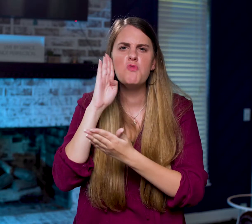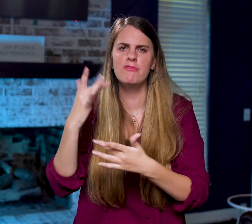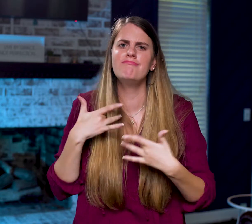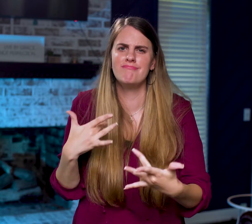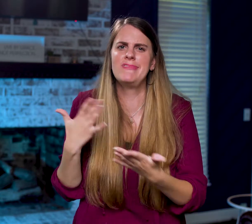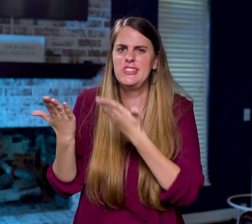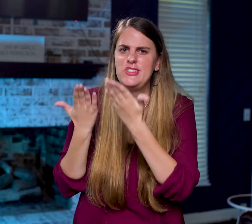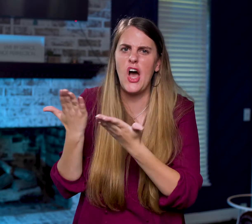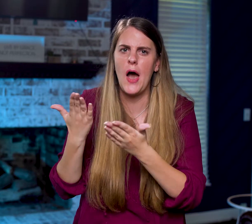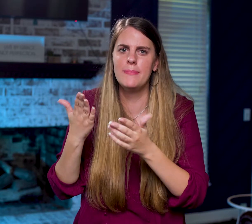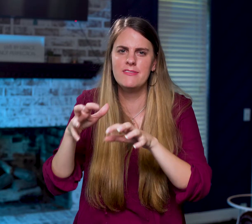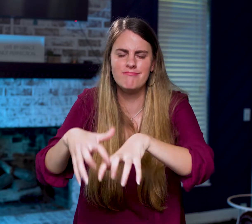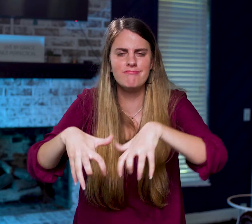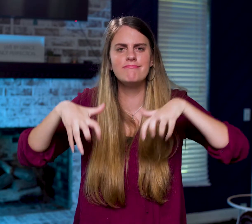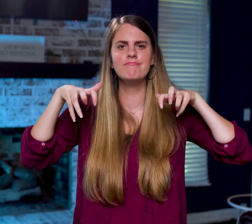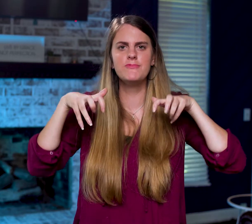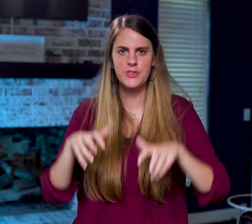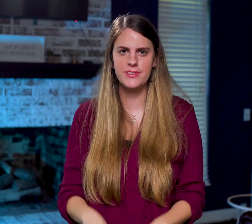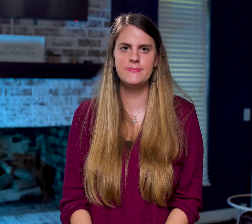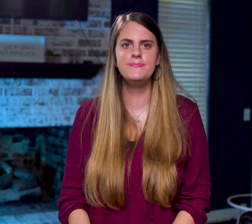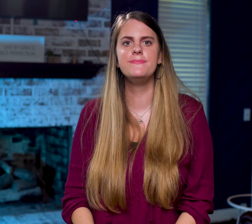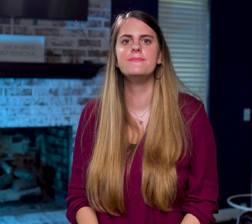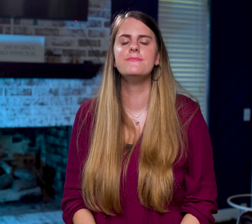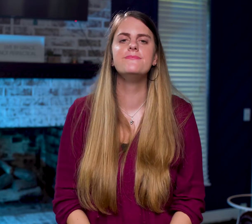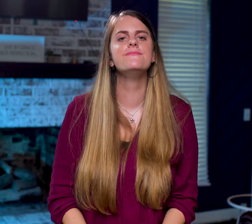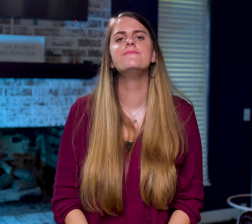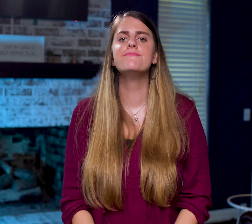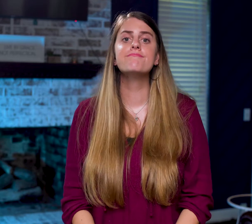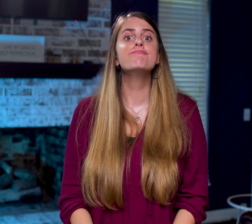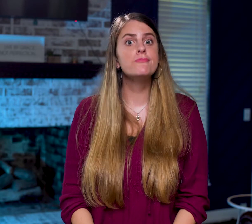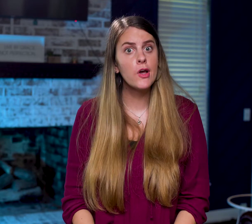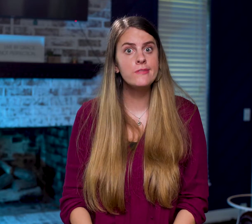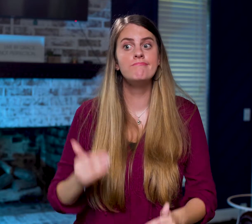likely serve in the sanctuary.